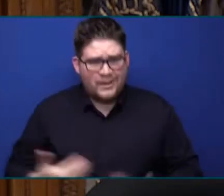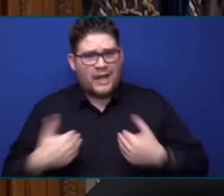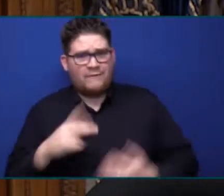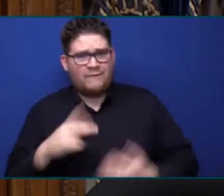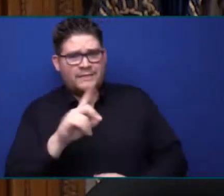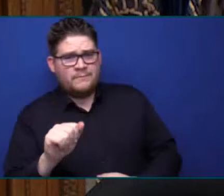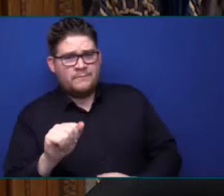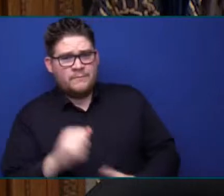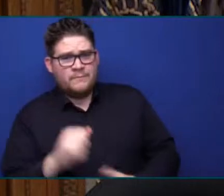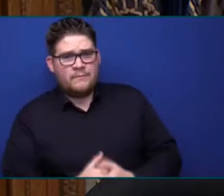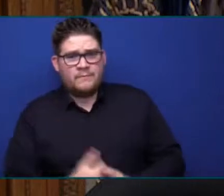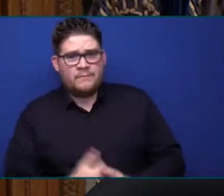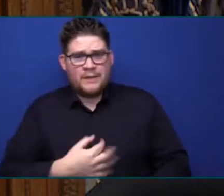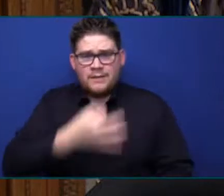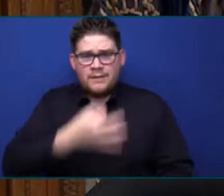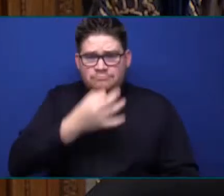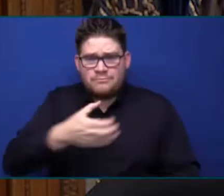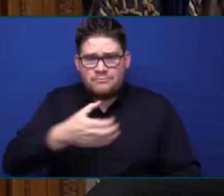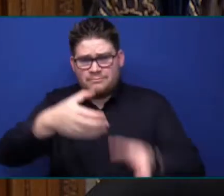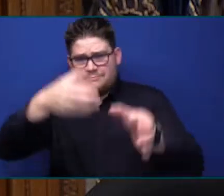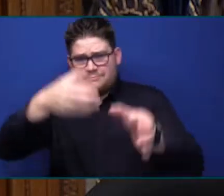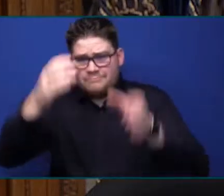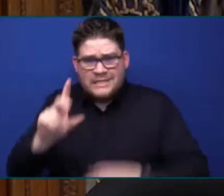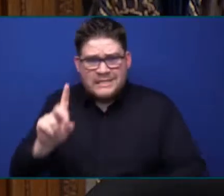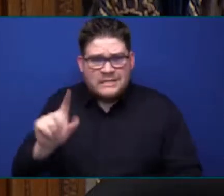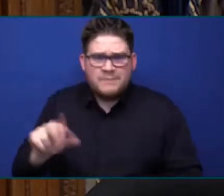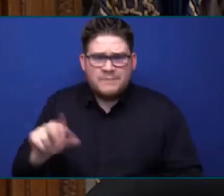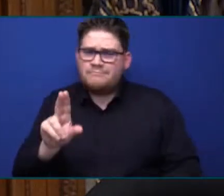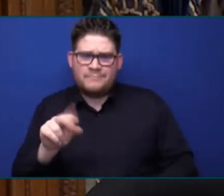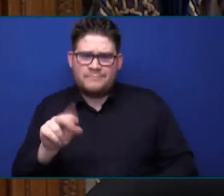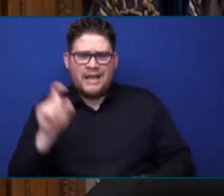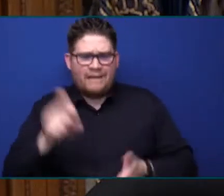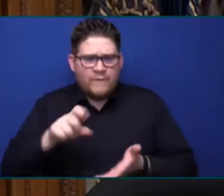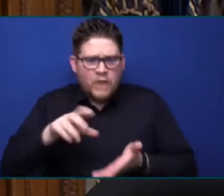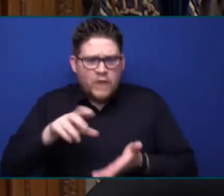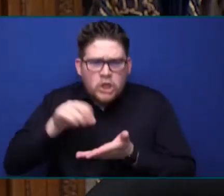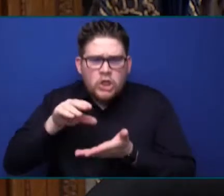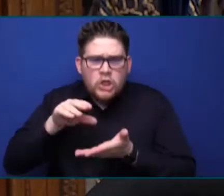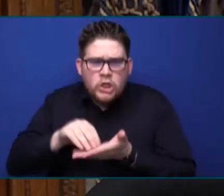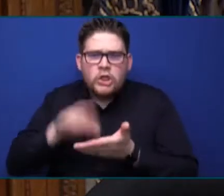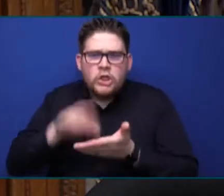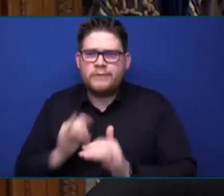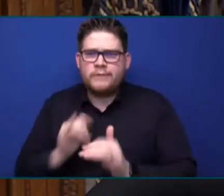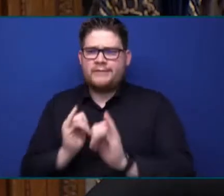I, too, have more learning to do and am committed to doing it. But too often there is a belief that